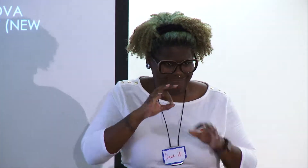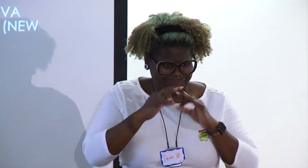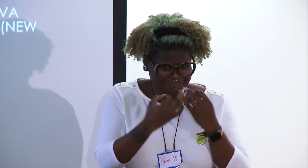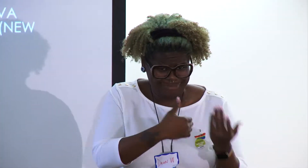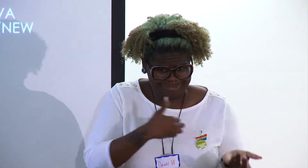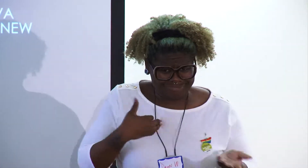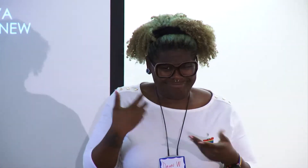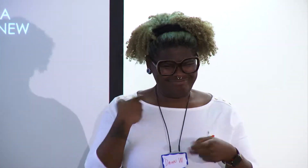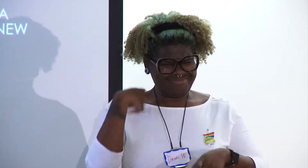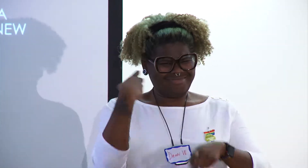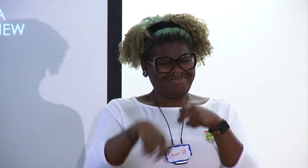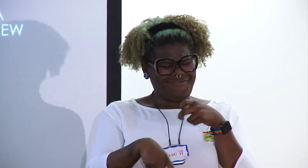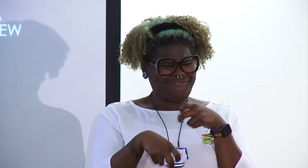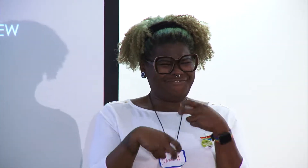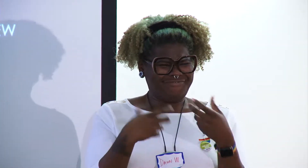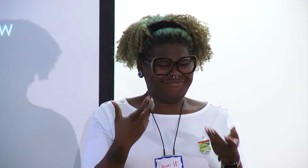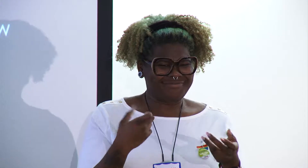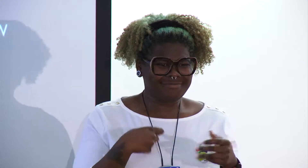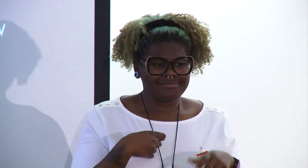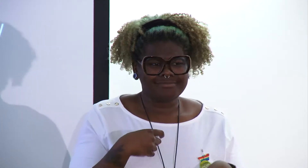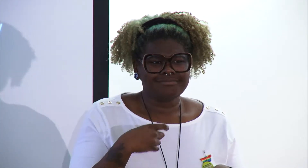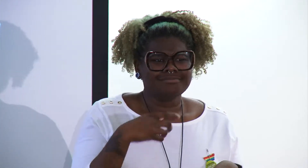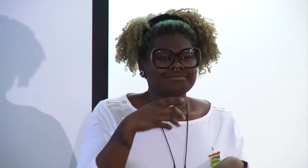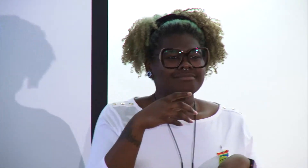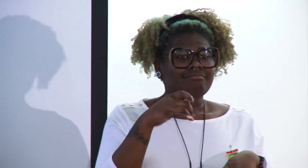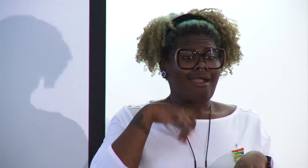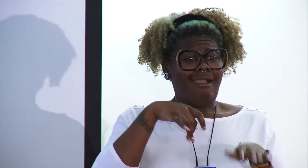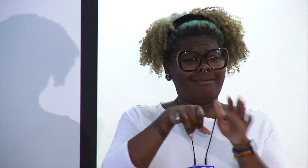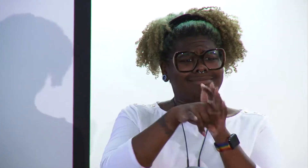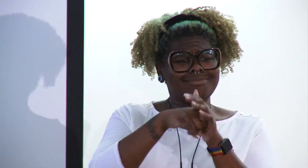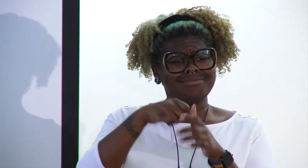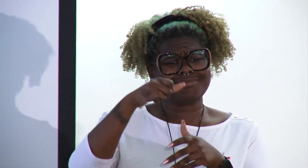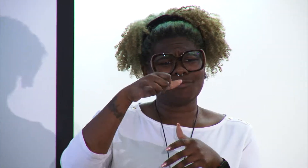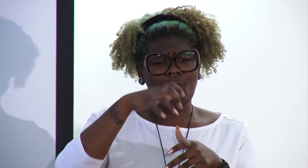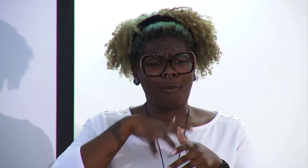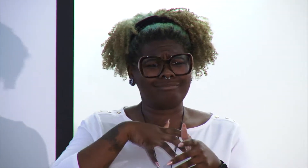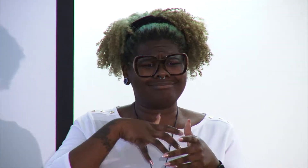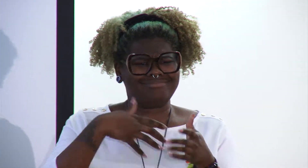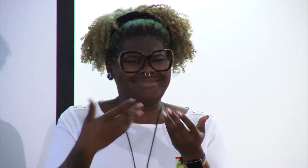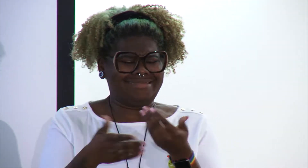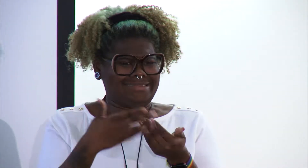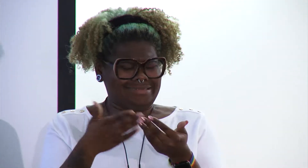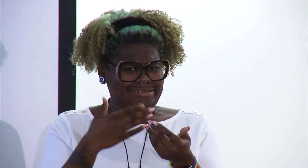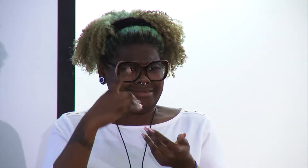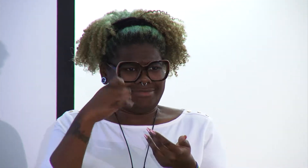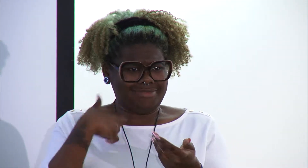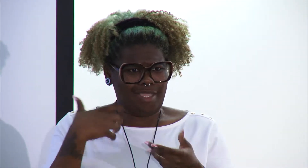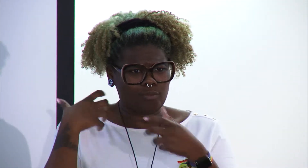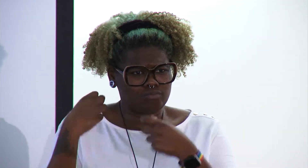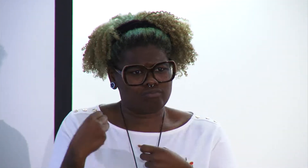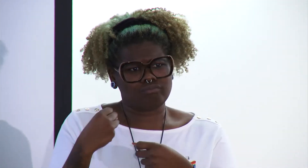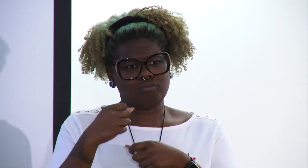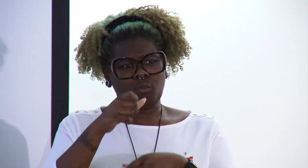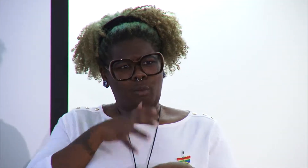I knew that was part of my identity and part of my family identity.